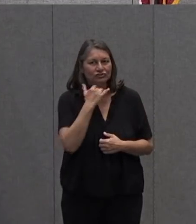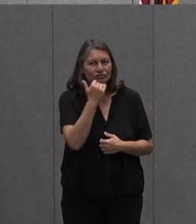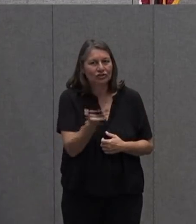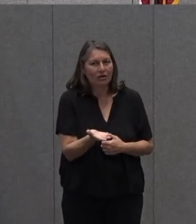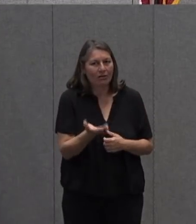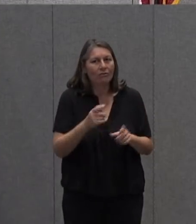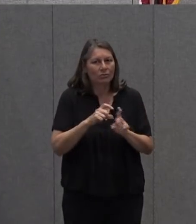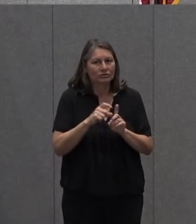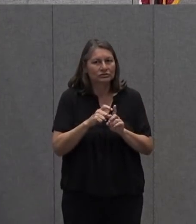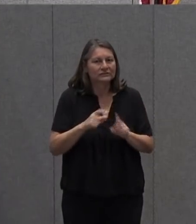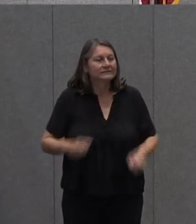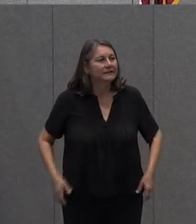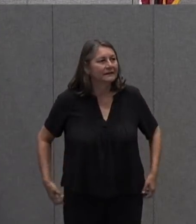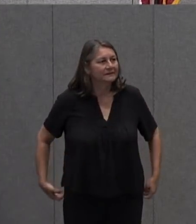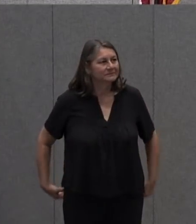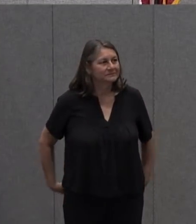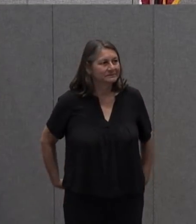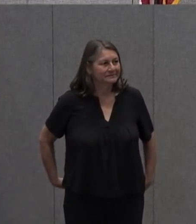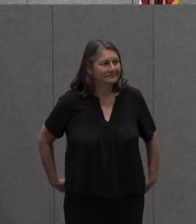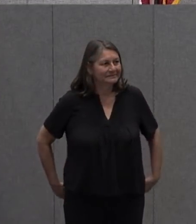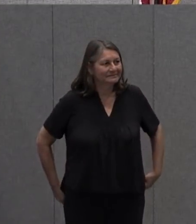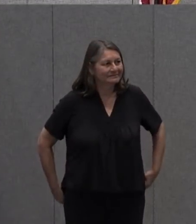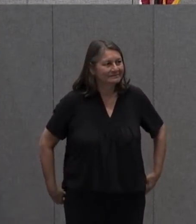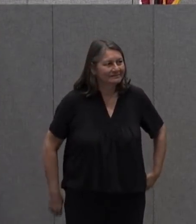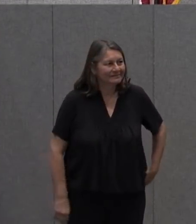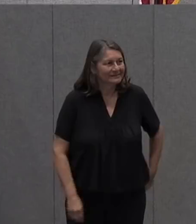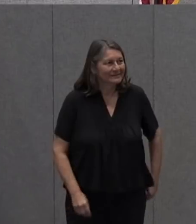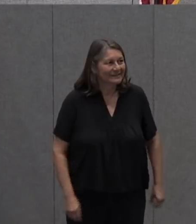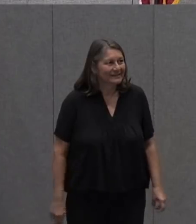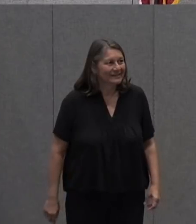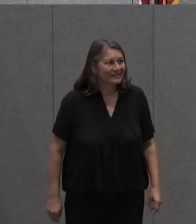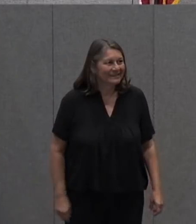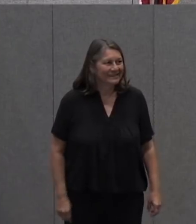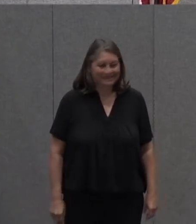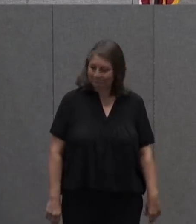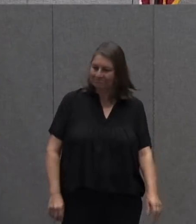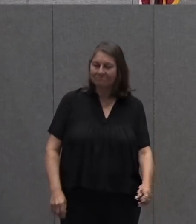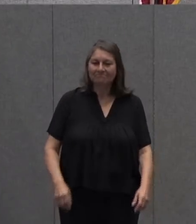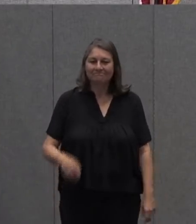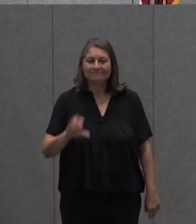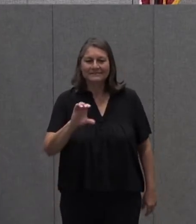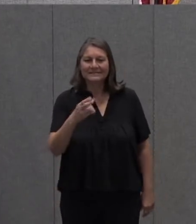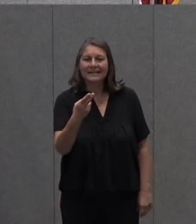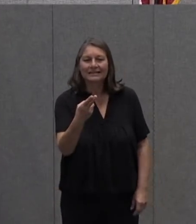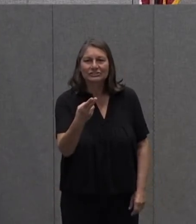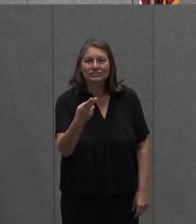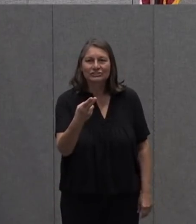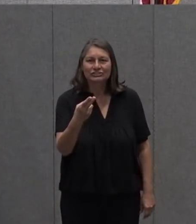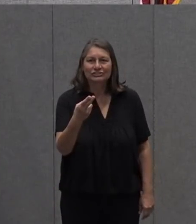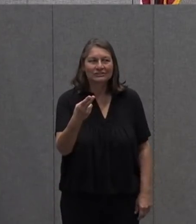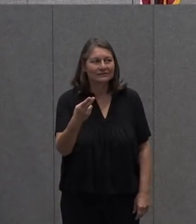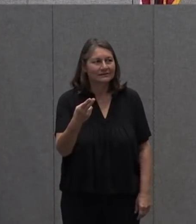You can do it. Can I? Okay, CH. Does it have to go around once?